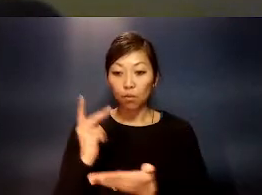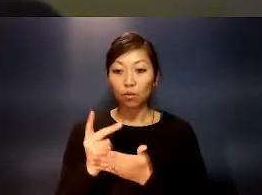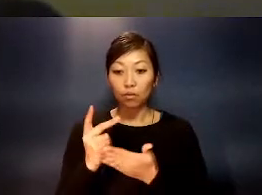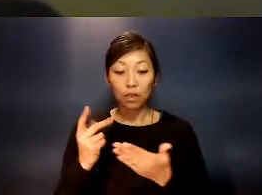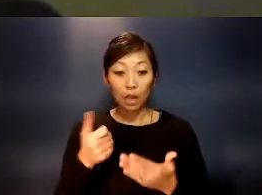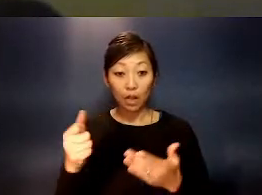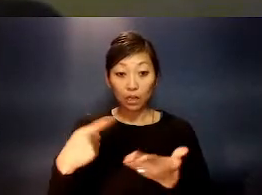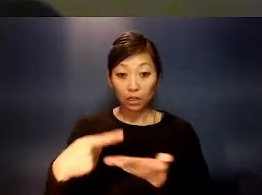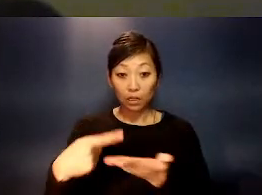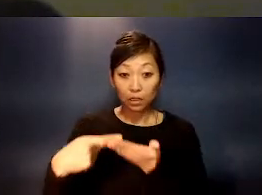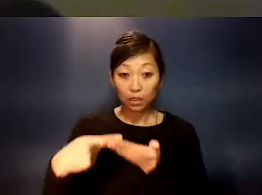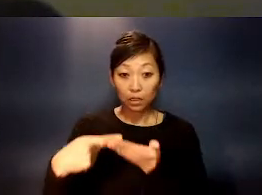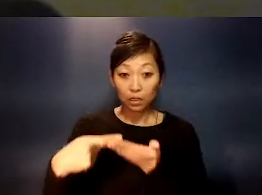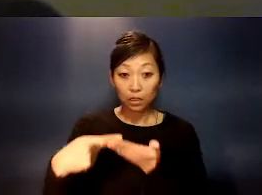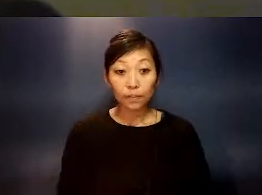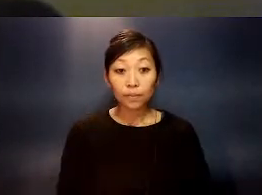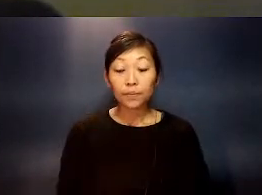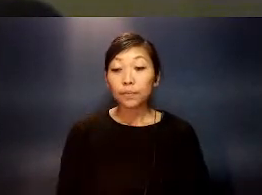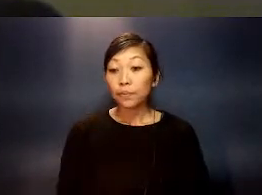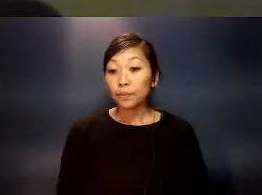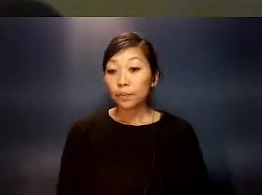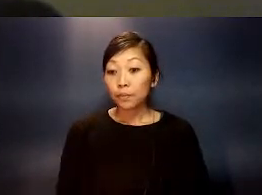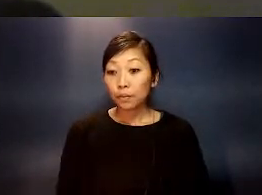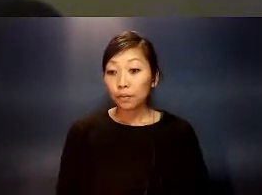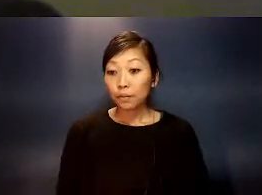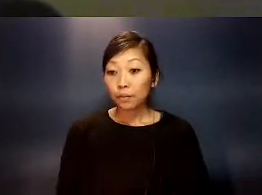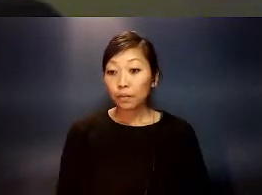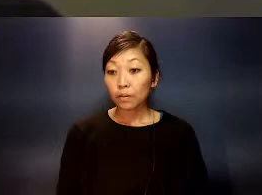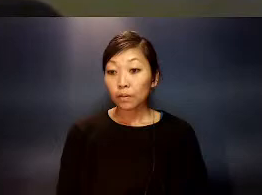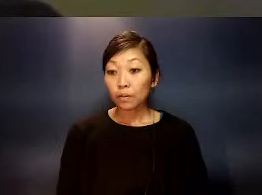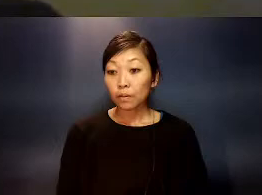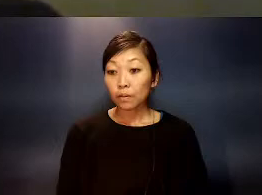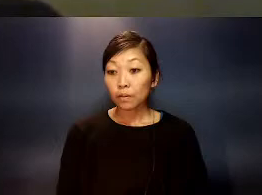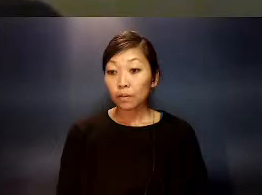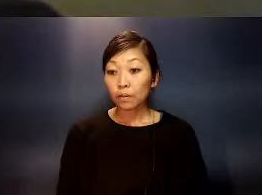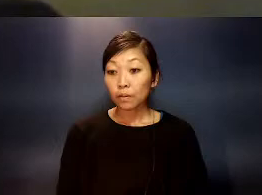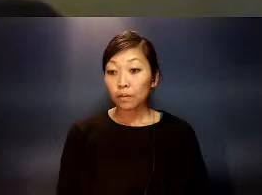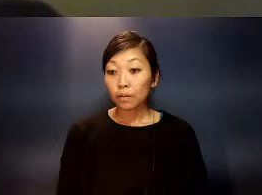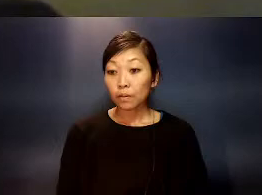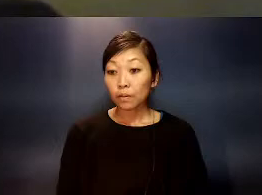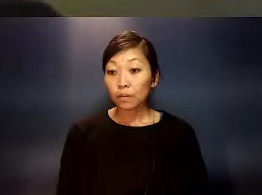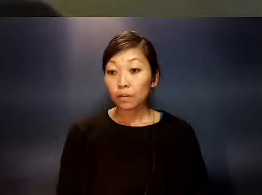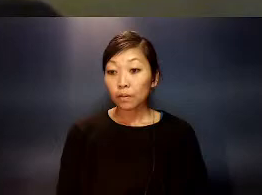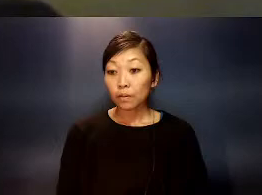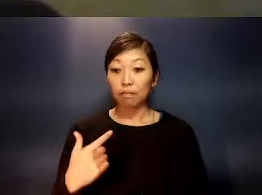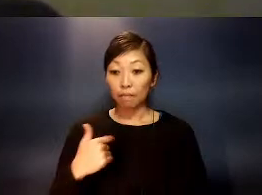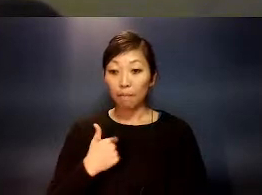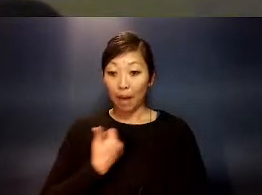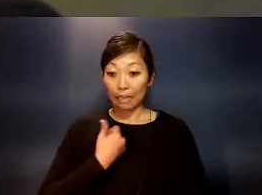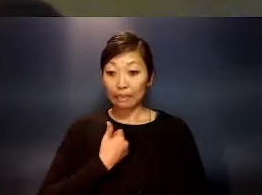I DON'T WANT TO BELABOR THIS OR TAKE TOO LONG BUT THE PROCESS IN MINNEAPOLIS TO ADOPT THE BUDGET IS THAT THE MAYOR PROPOSES THE BUDGET, THEN IT GOES TO A BODY